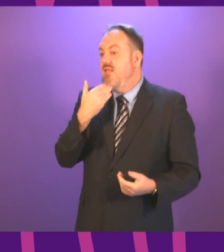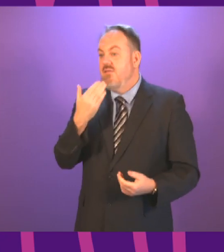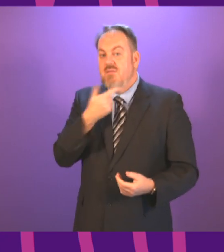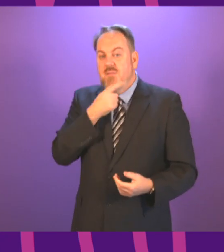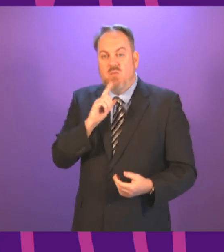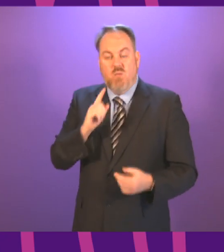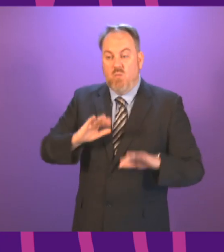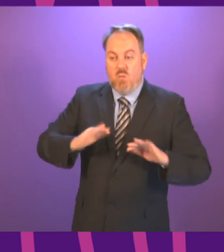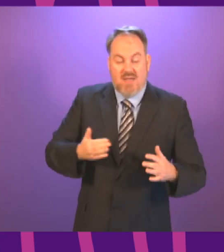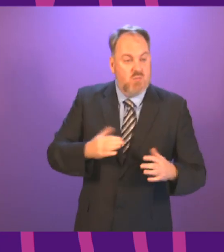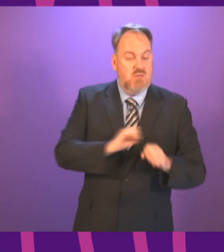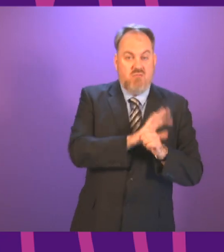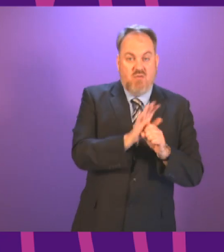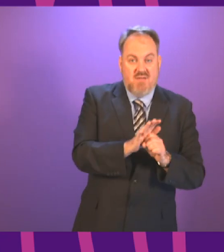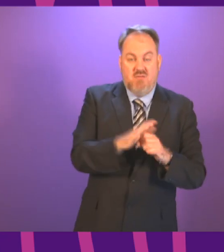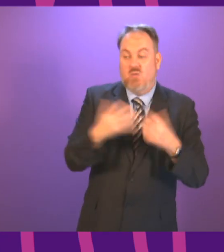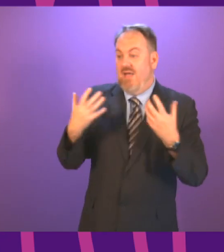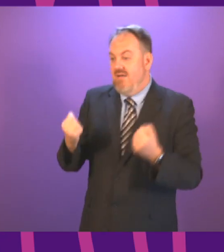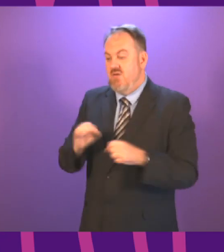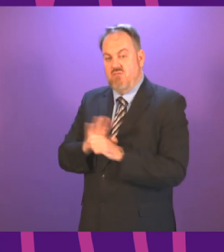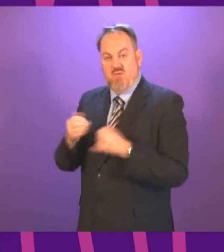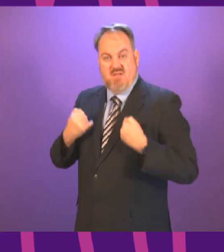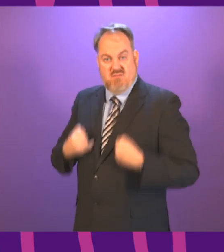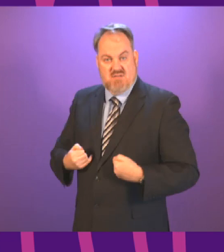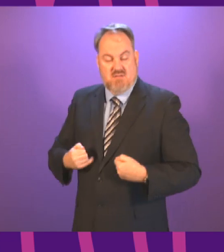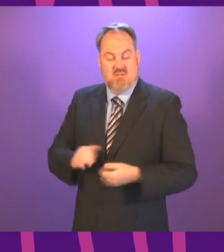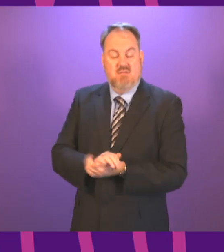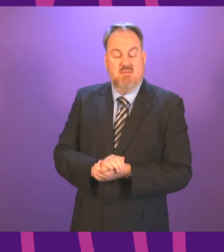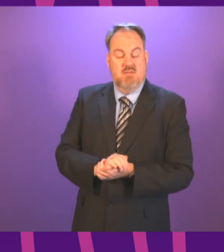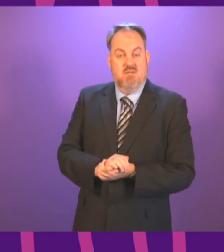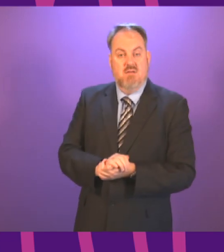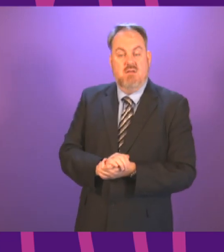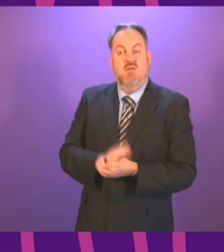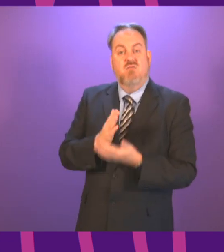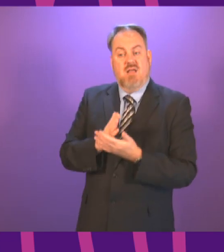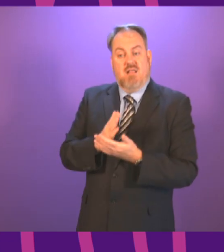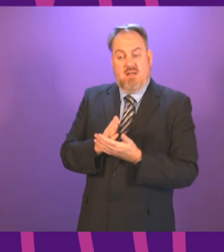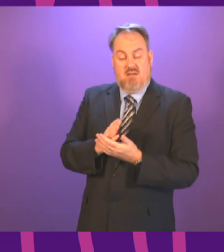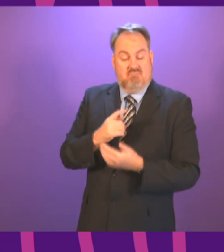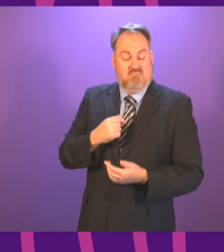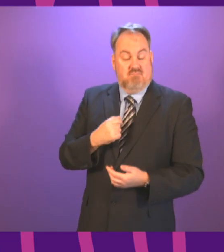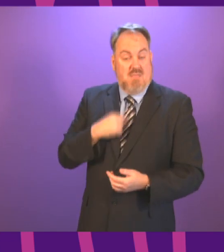that people—with and without Covid—have a right to expect.